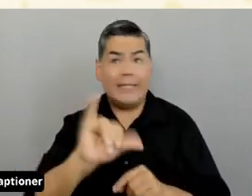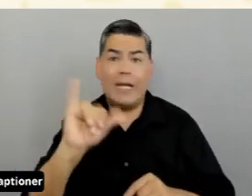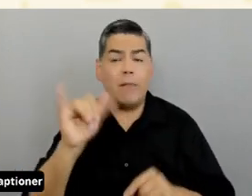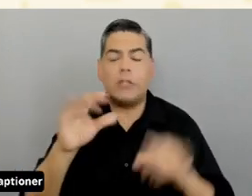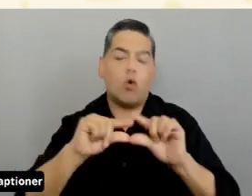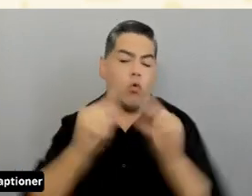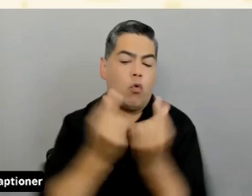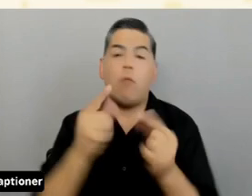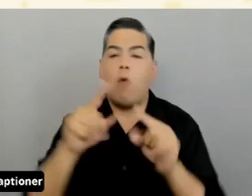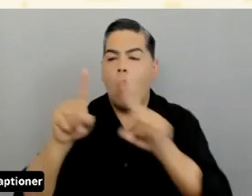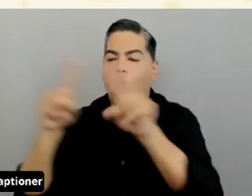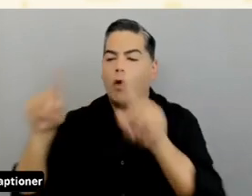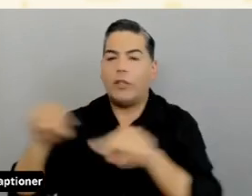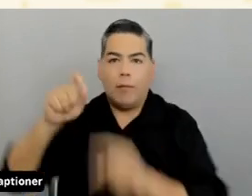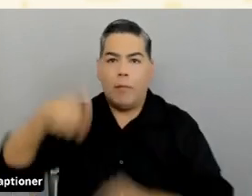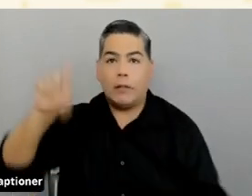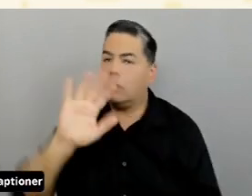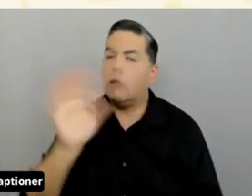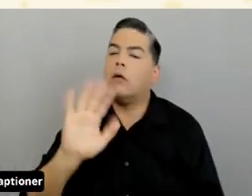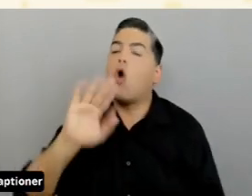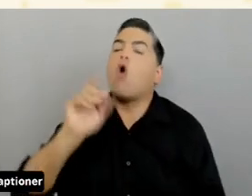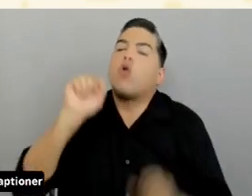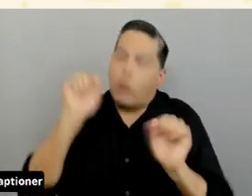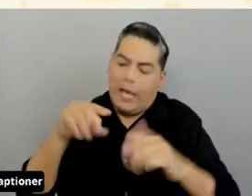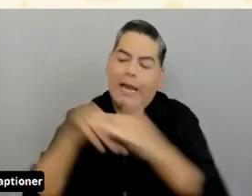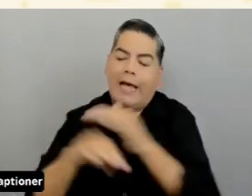So you can access the checkbox using the tab key,